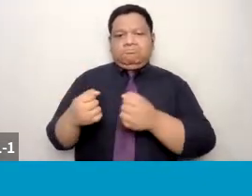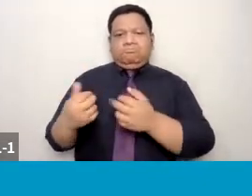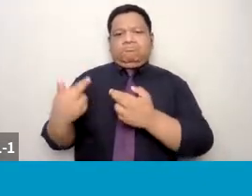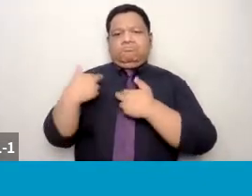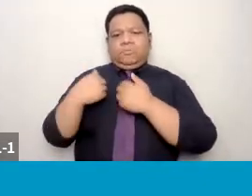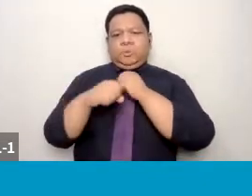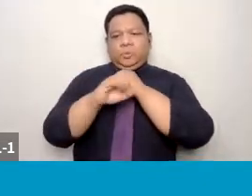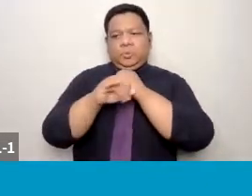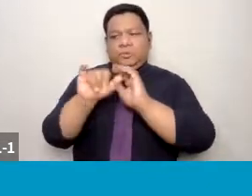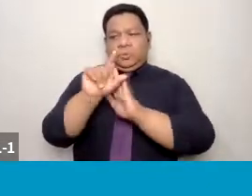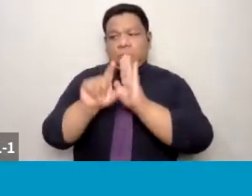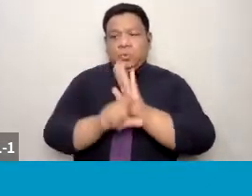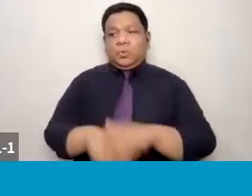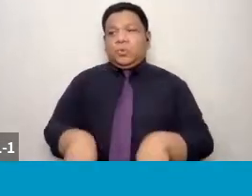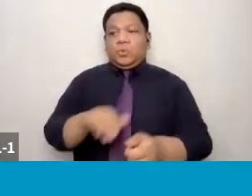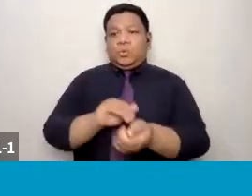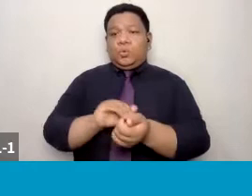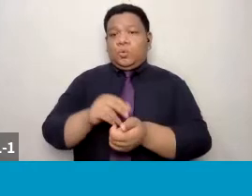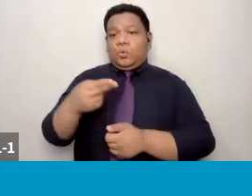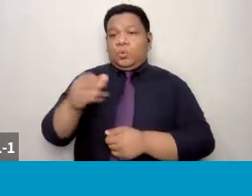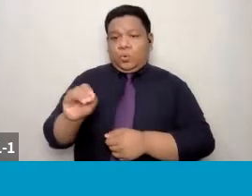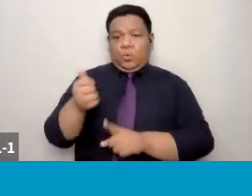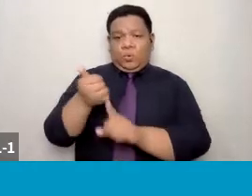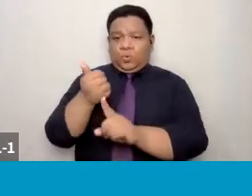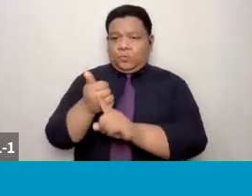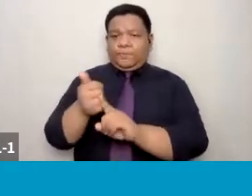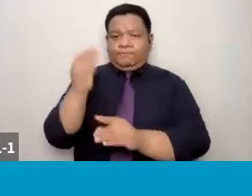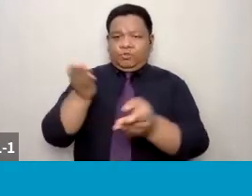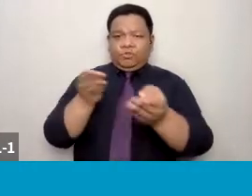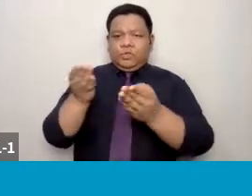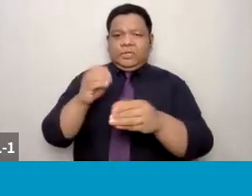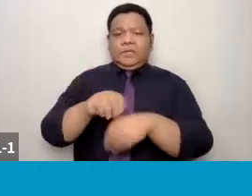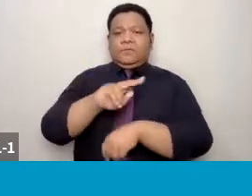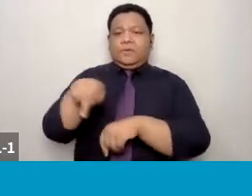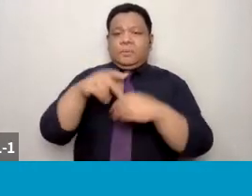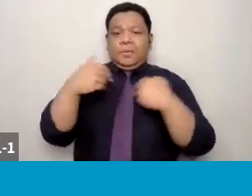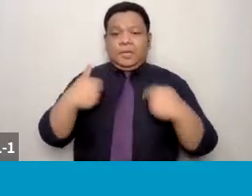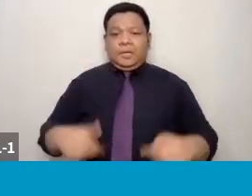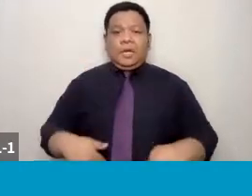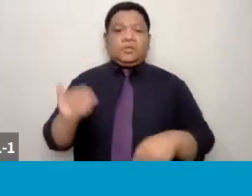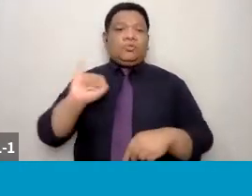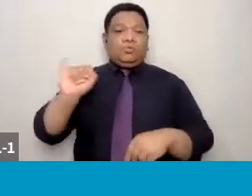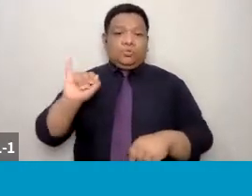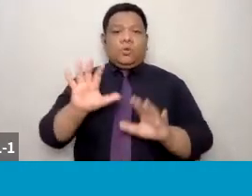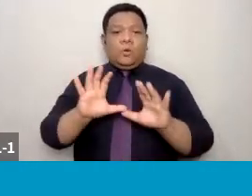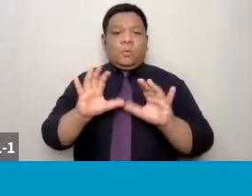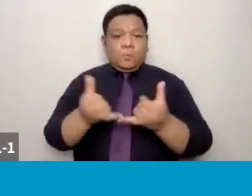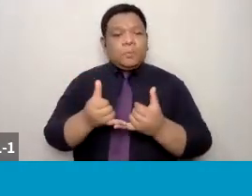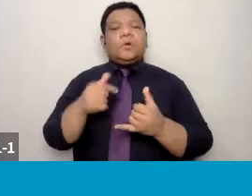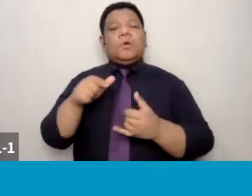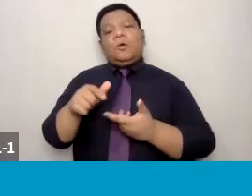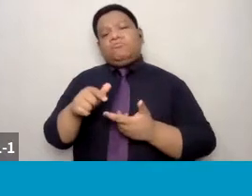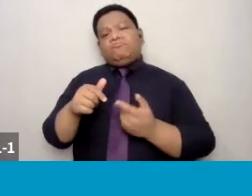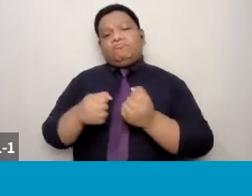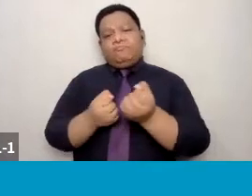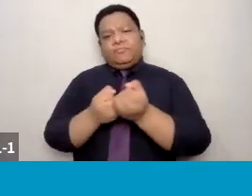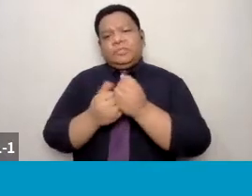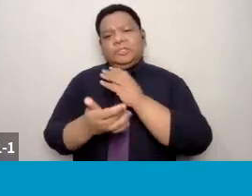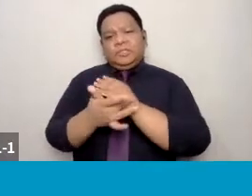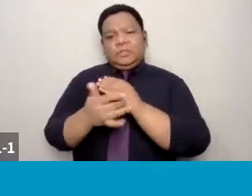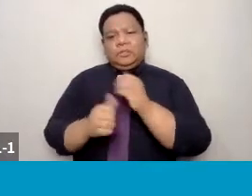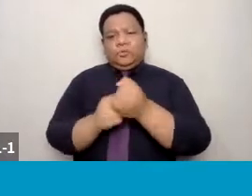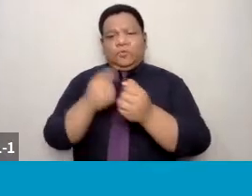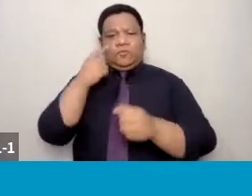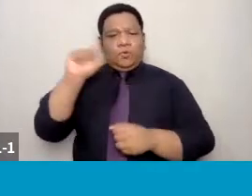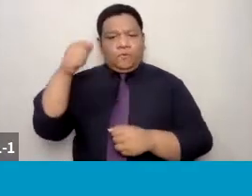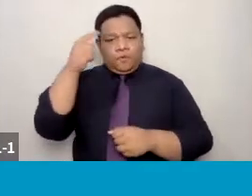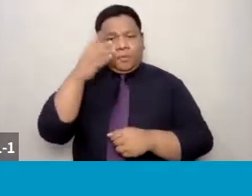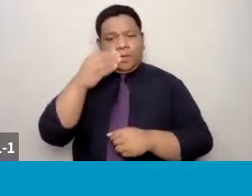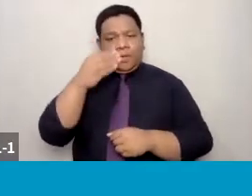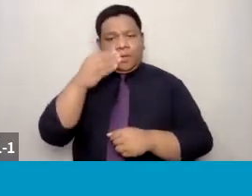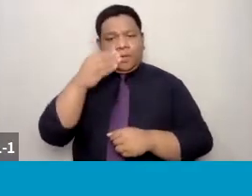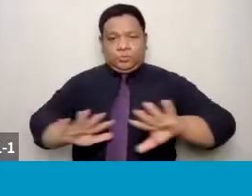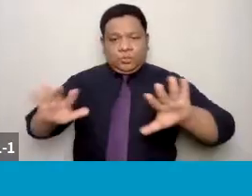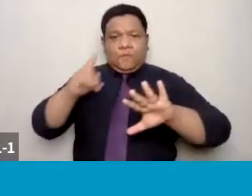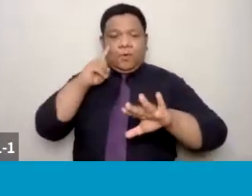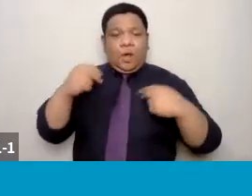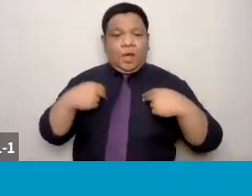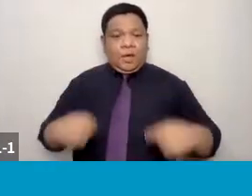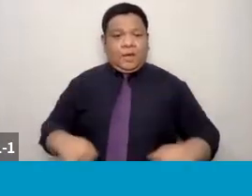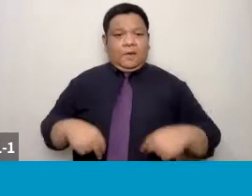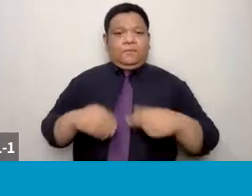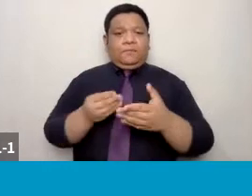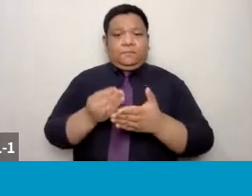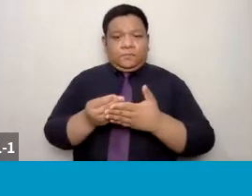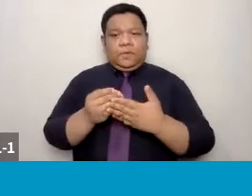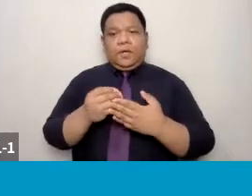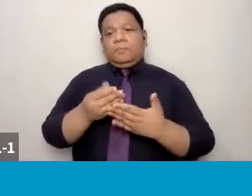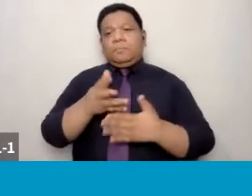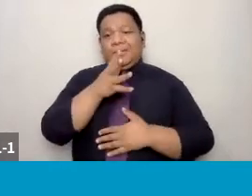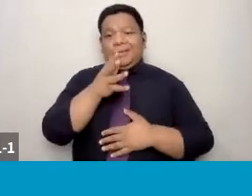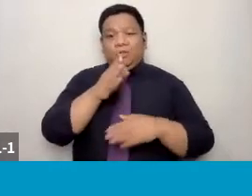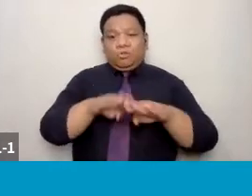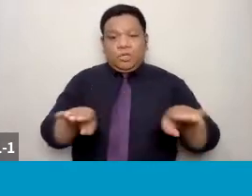Dr. Ho also served for the Philippine Health Insurance Corporation and gave technical assistance to our government and to Southeast Asia on health financing maternal and child health and health impact assessment.